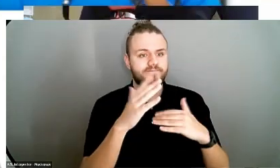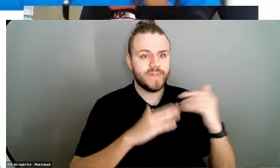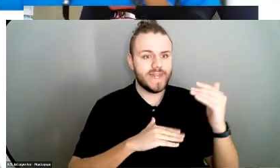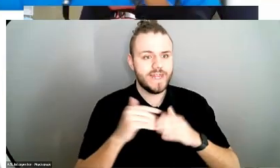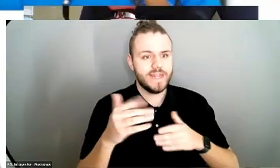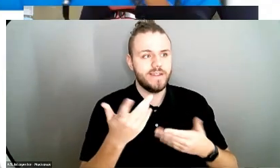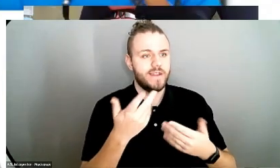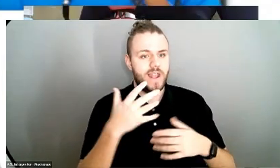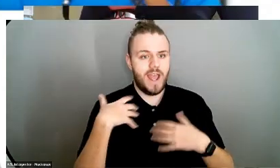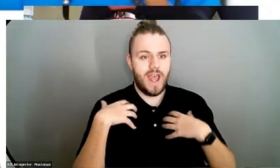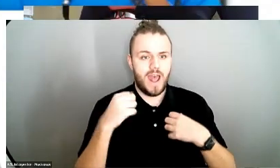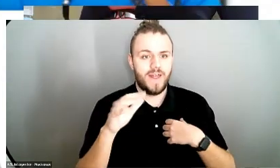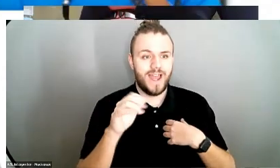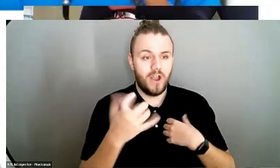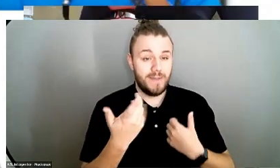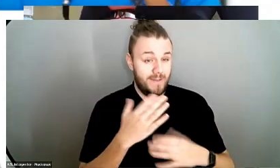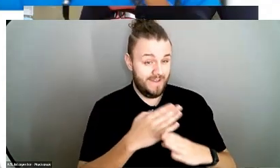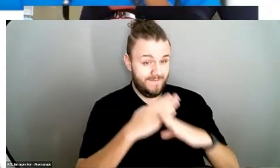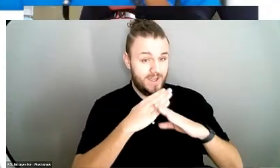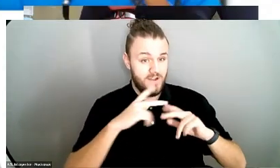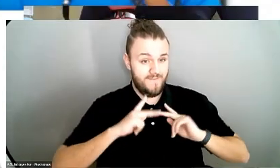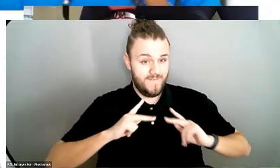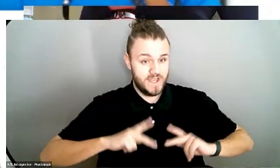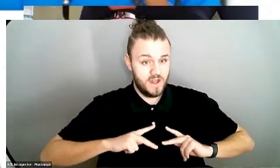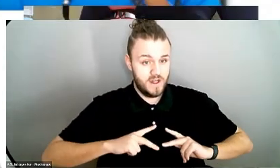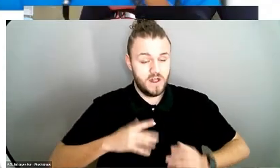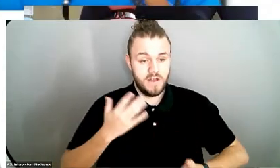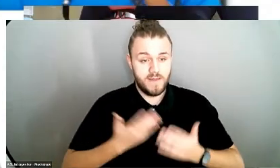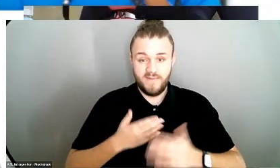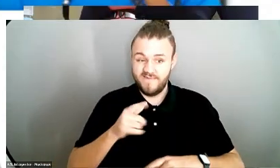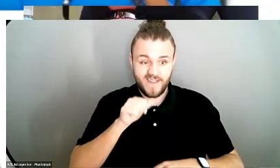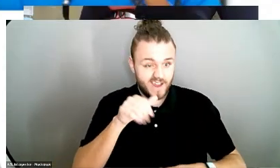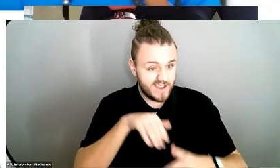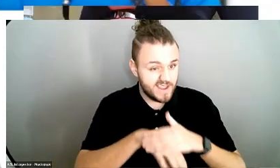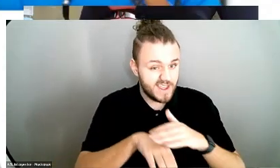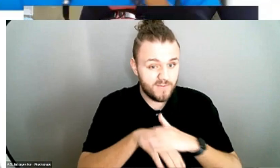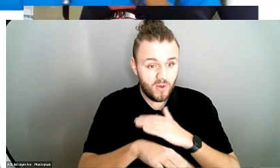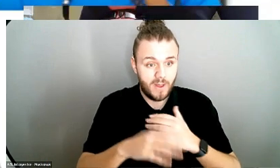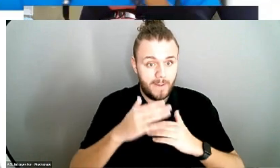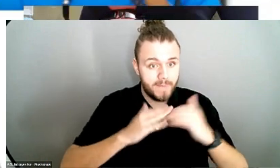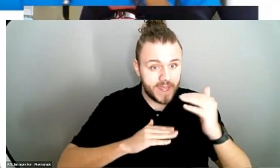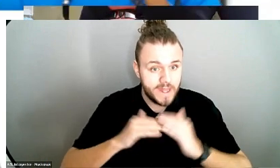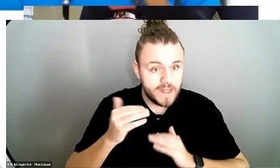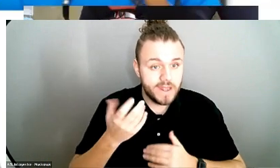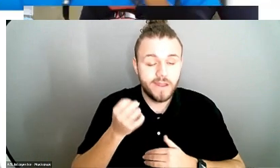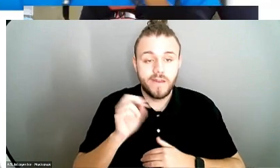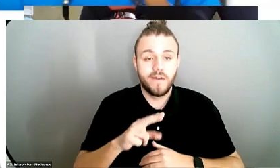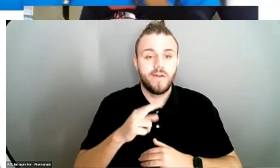there may be physical barriers. There may be inaccessible facilities or exam tables that